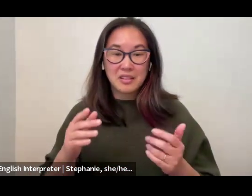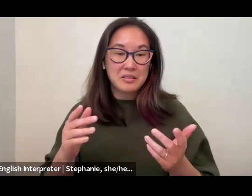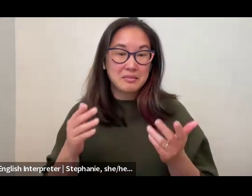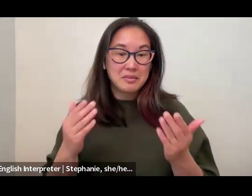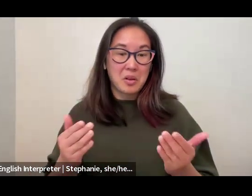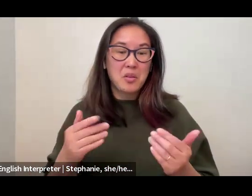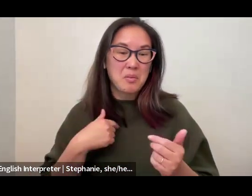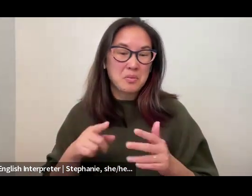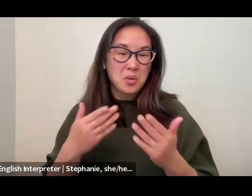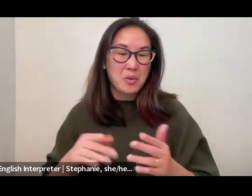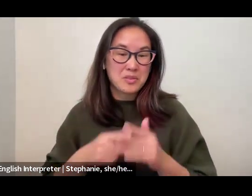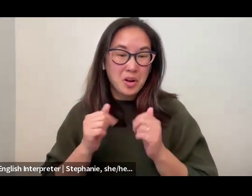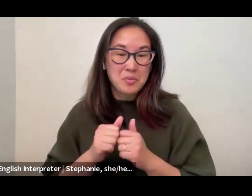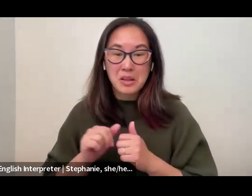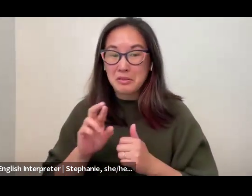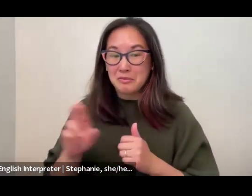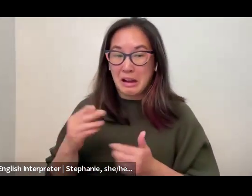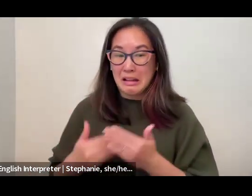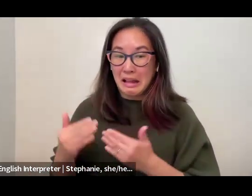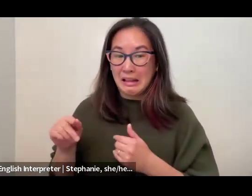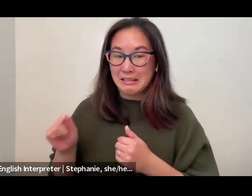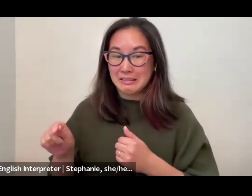we're going to start with right leg, left arm.